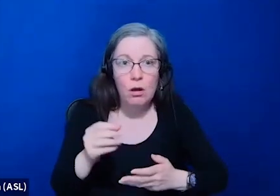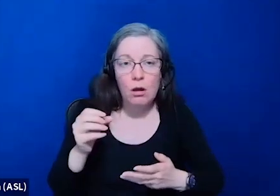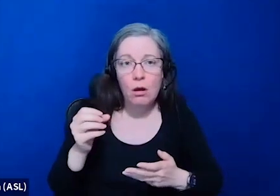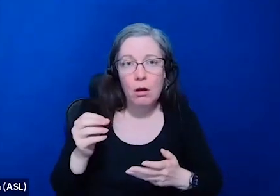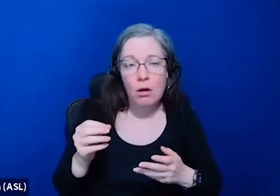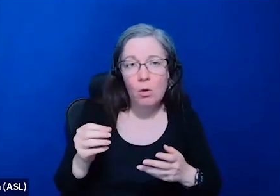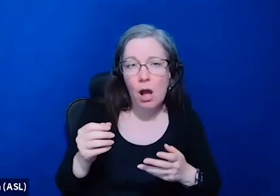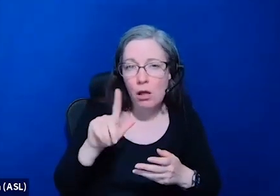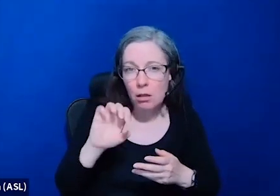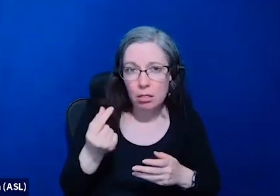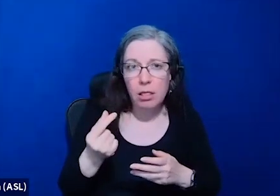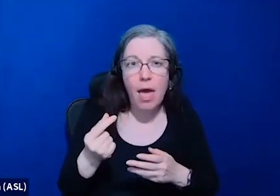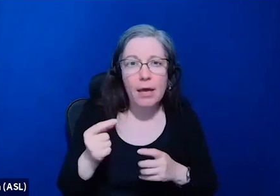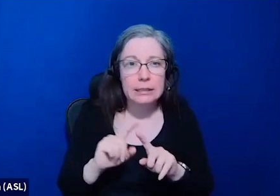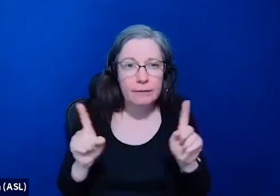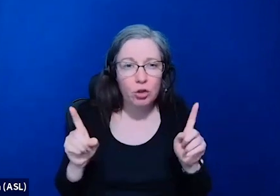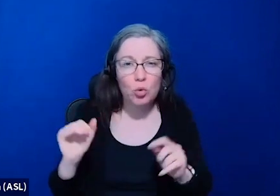mobility impairments for this round.